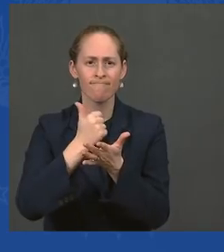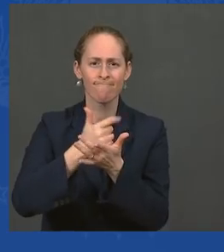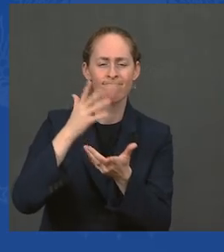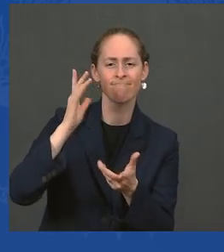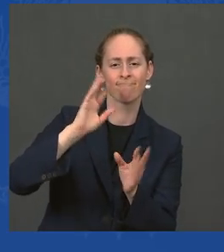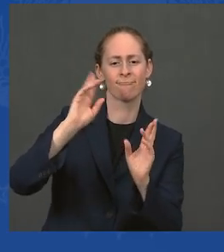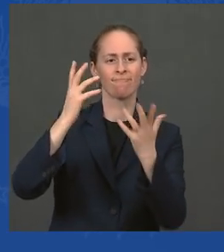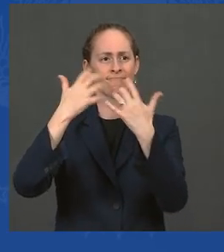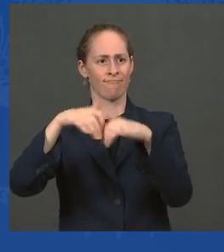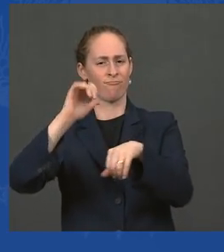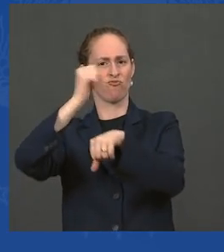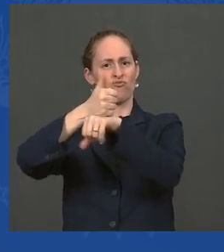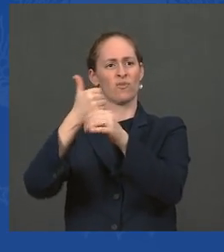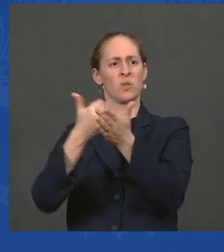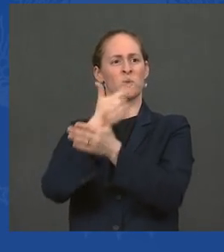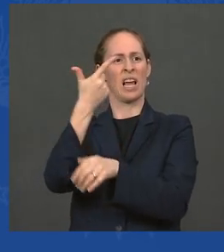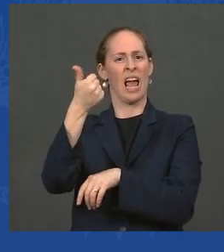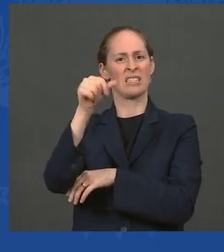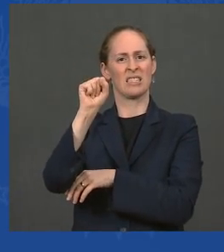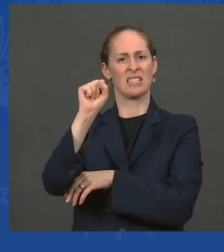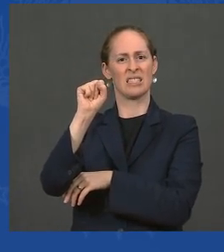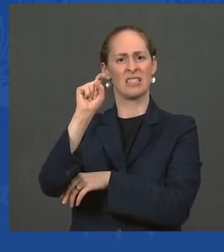that's how he got here. This was 1942 -- late '42.